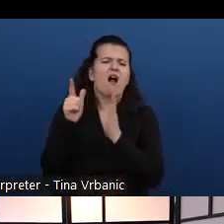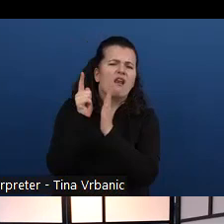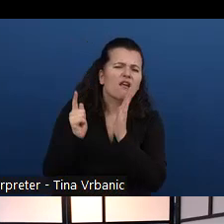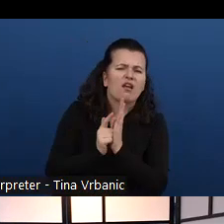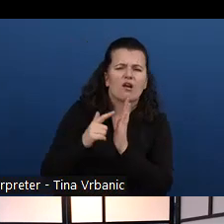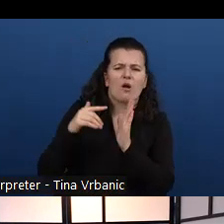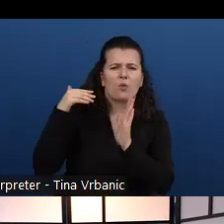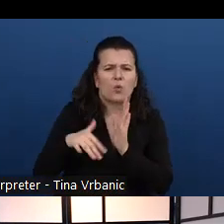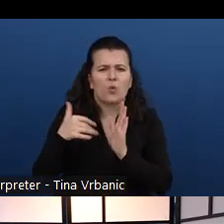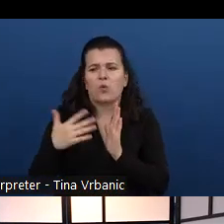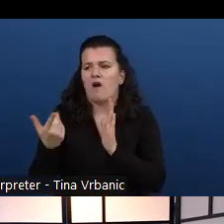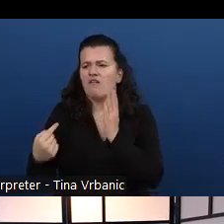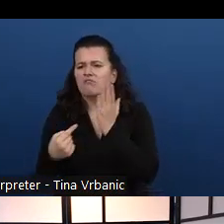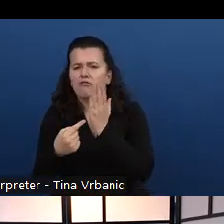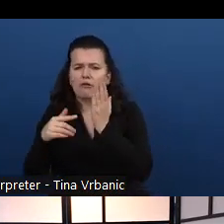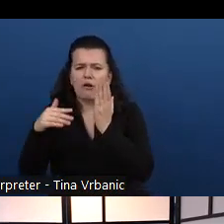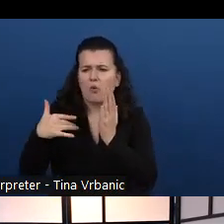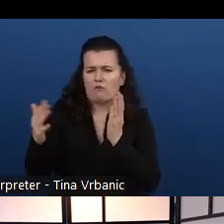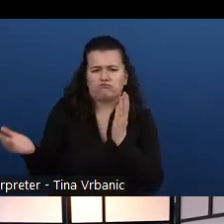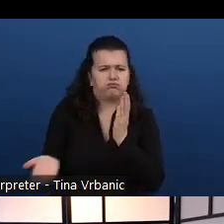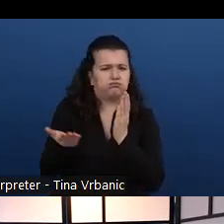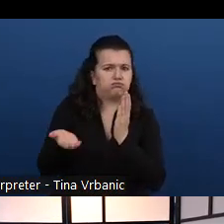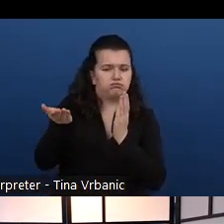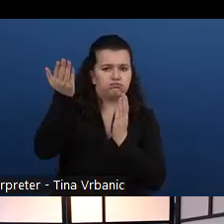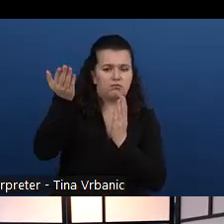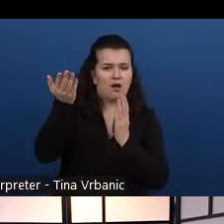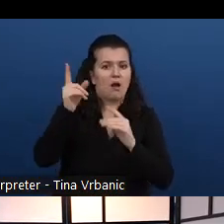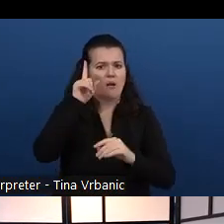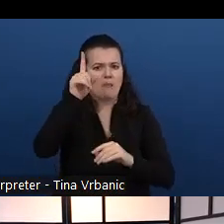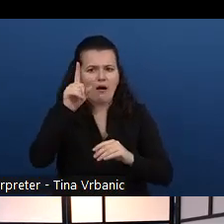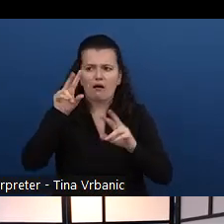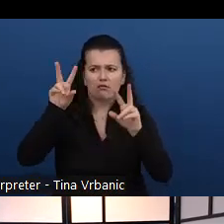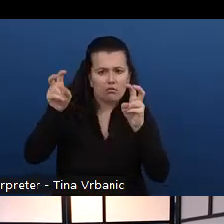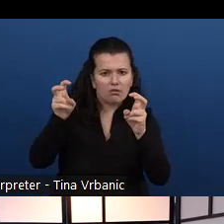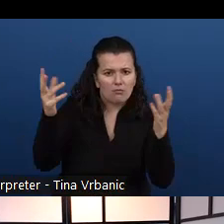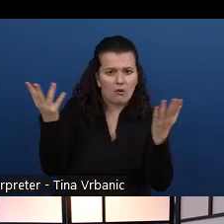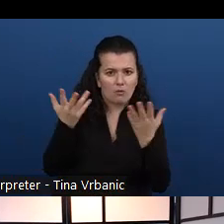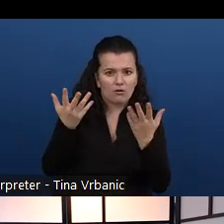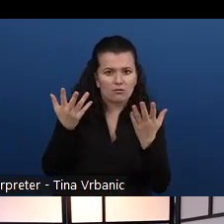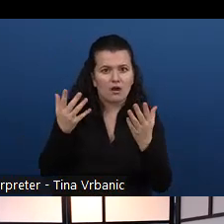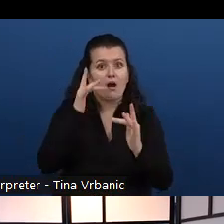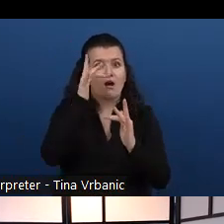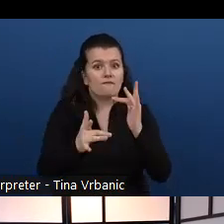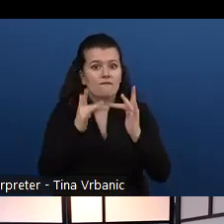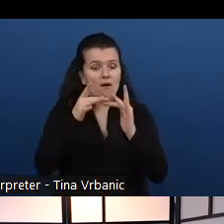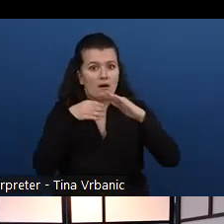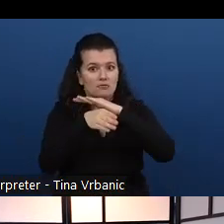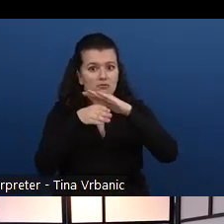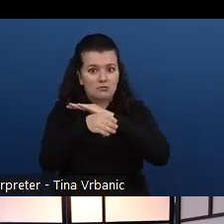countries be so far behind in the implementation with the accessibility directive?